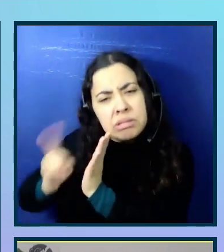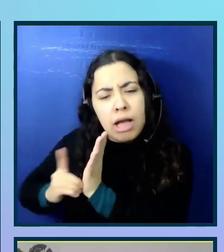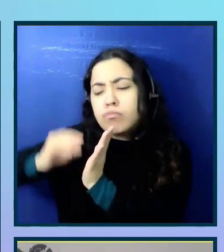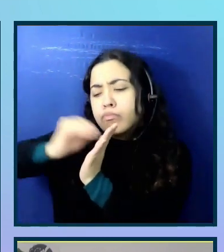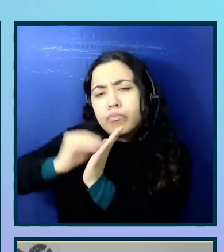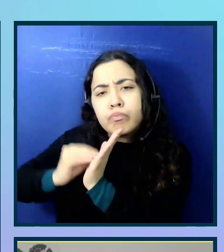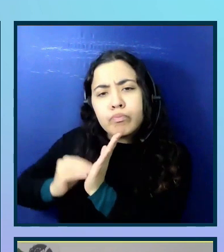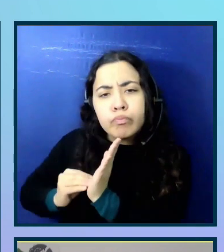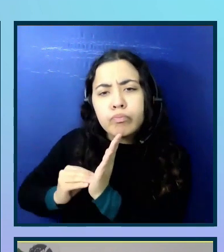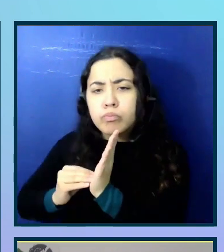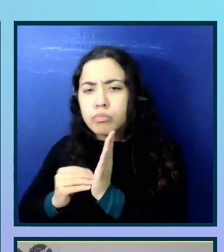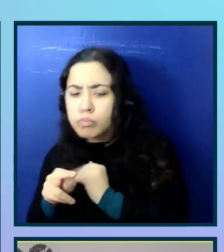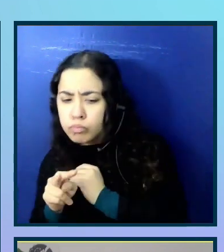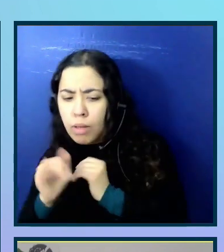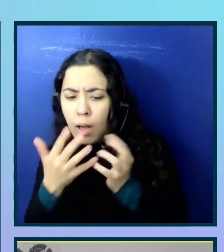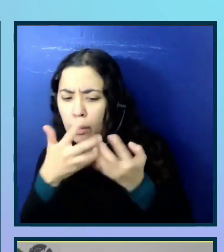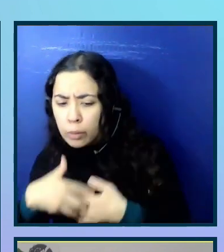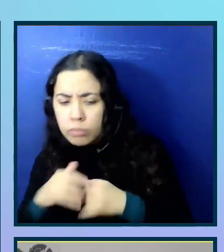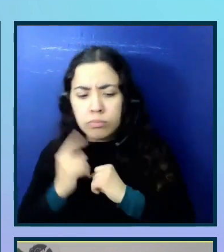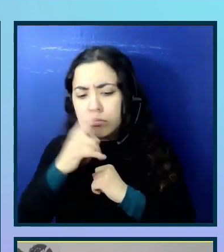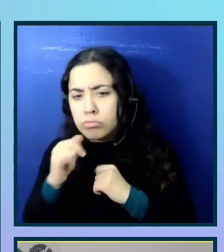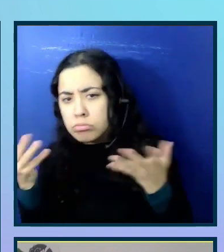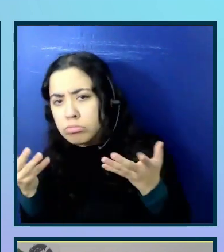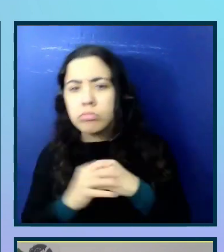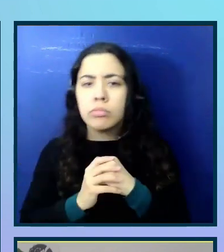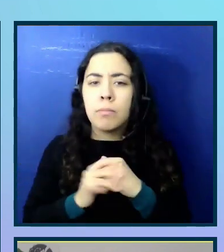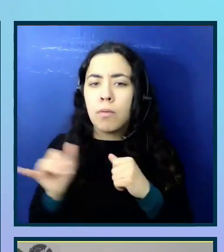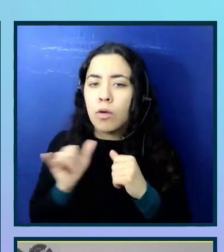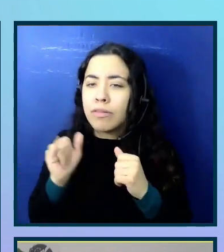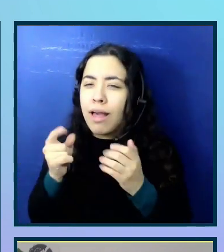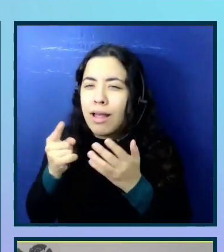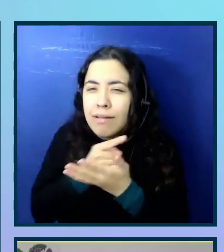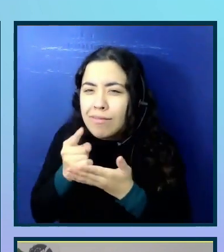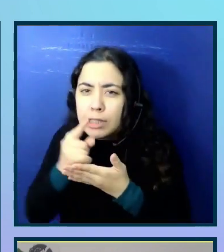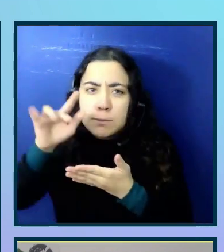what it look like, but also navigation. They can design and document the hidden interaction